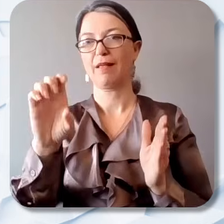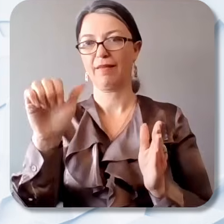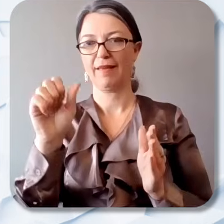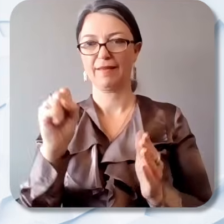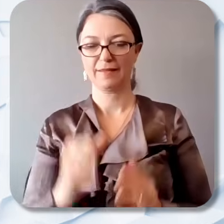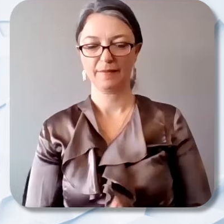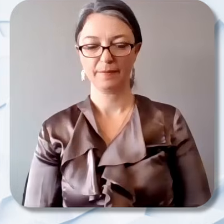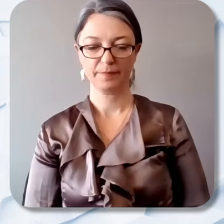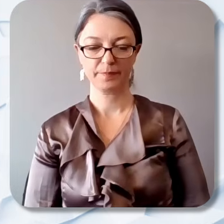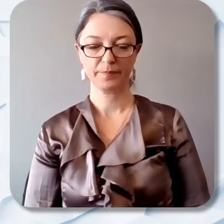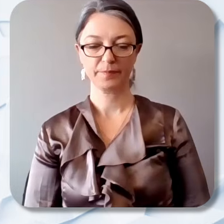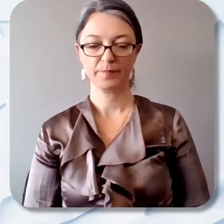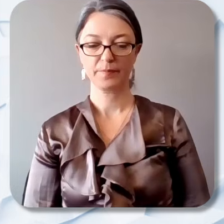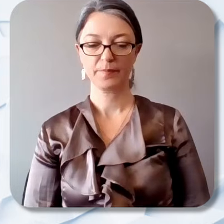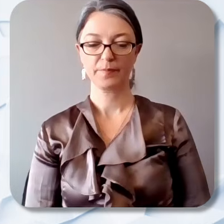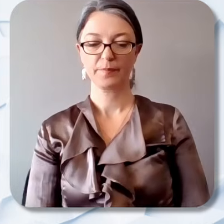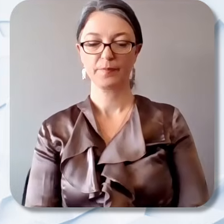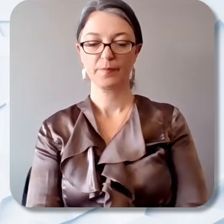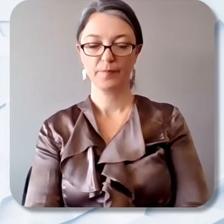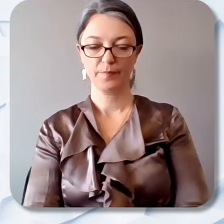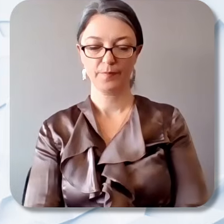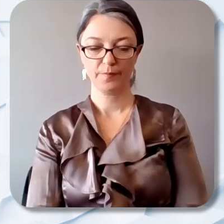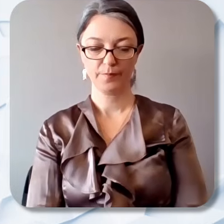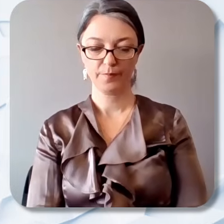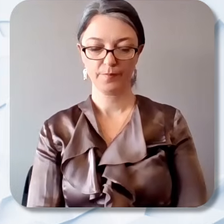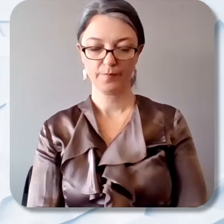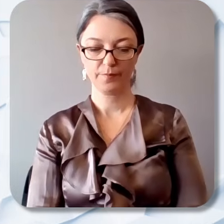Okay. So I kind of wanted to start with this.